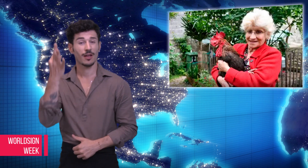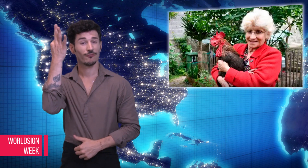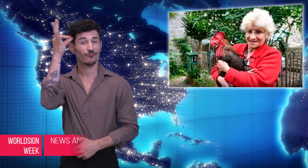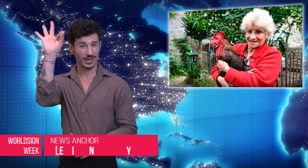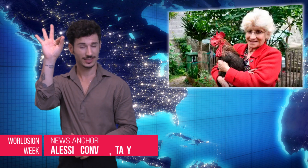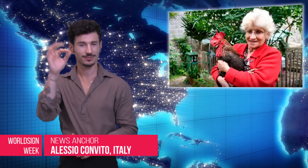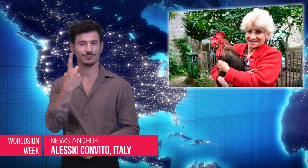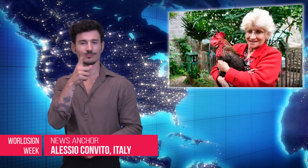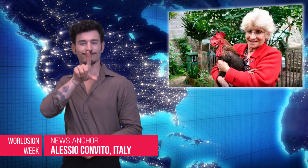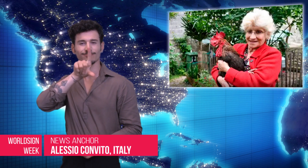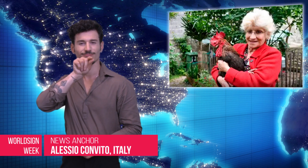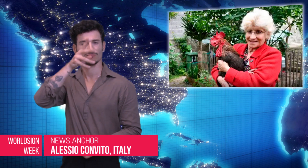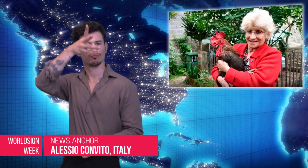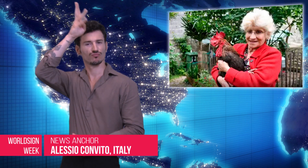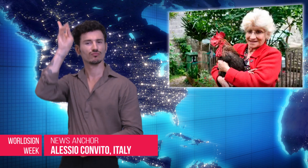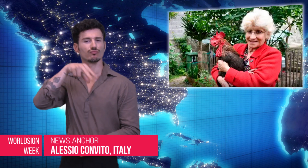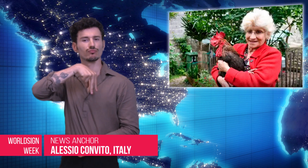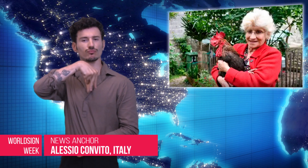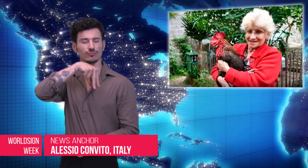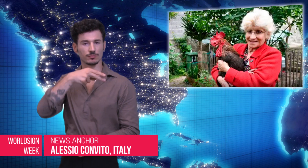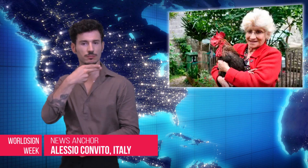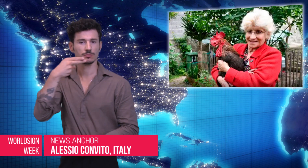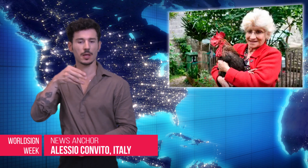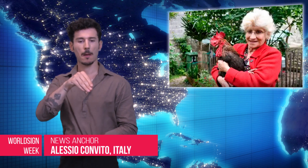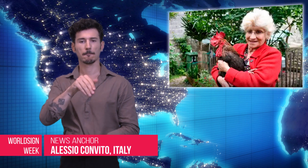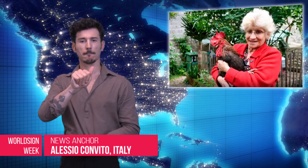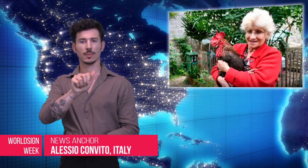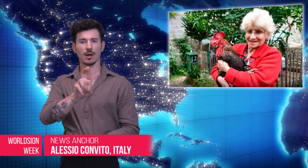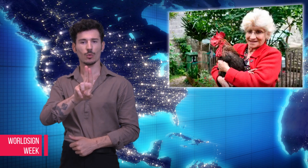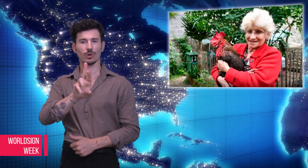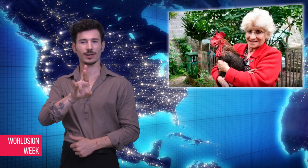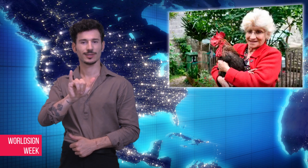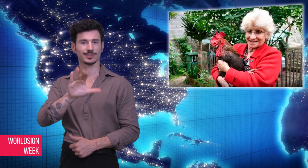[Alessio]: A French rooster, who has a name